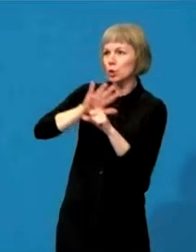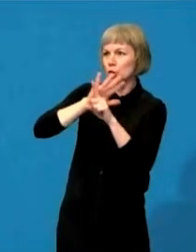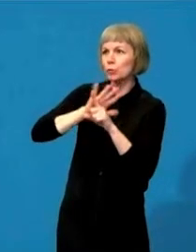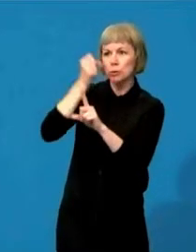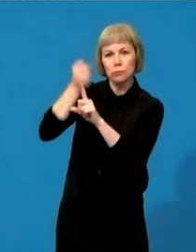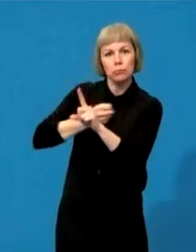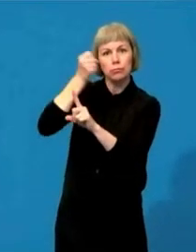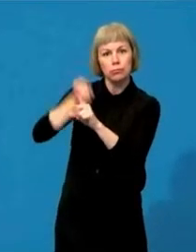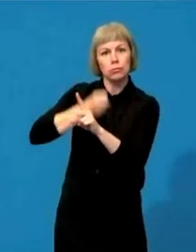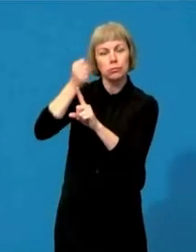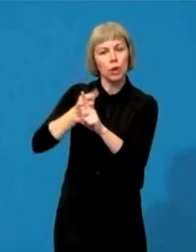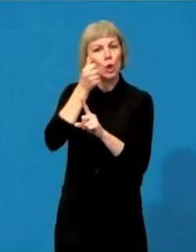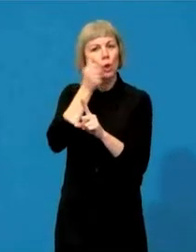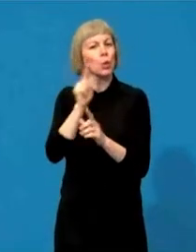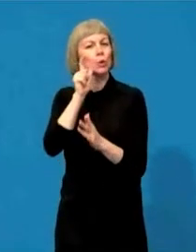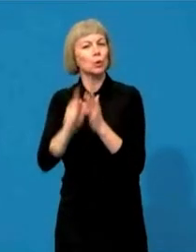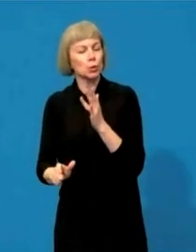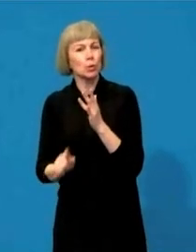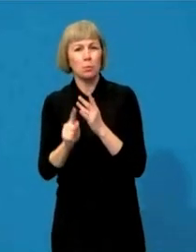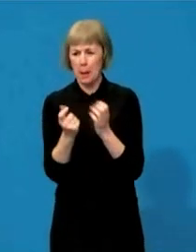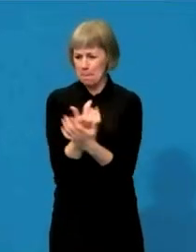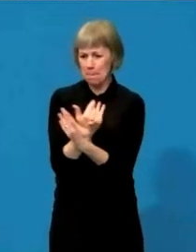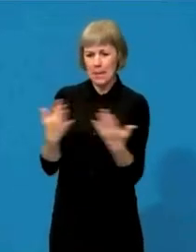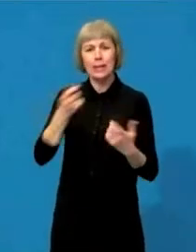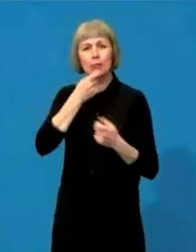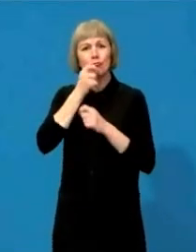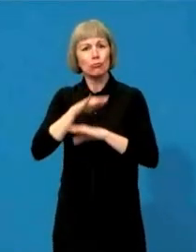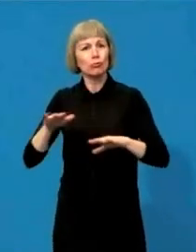But there were significant other groups of kids - and I would imagine they are part of